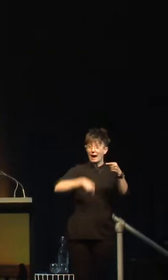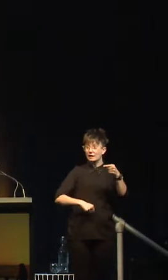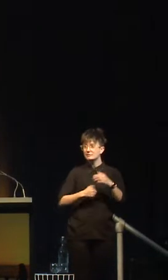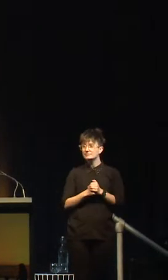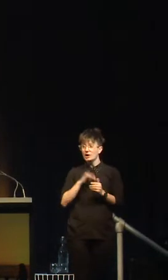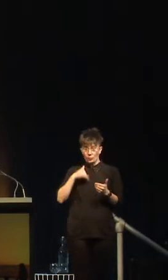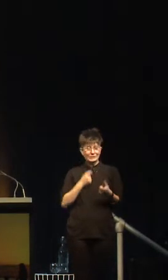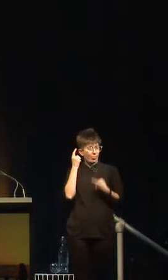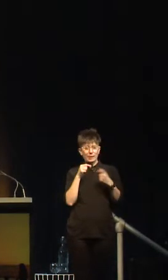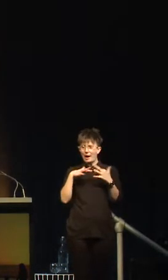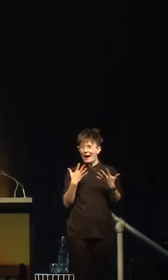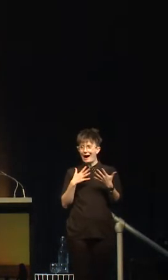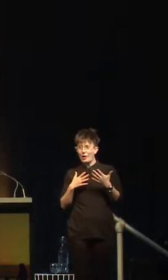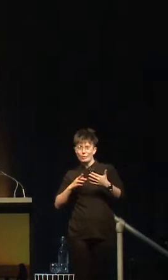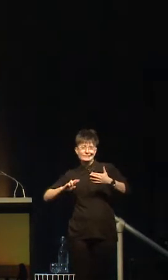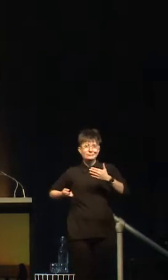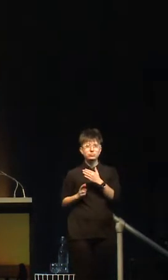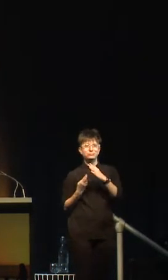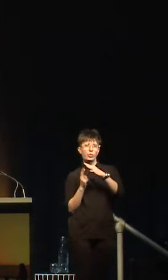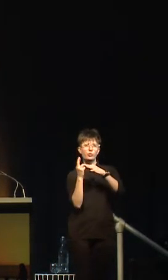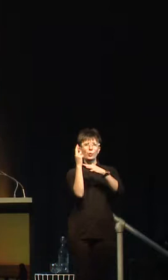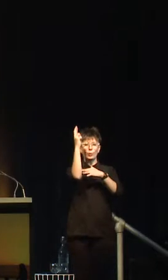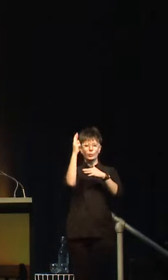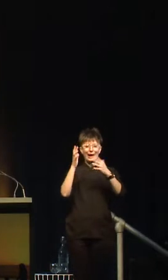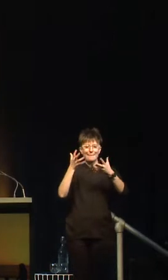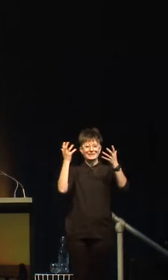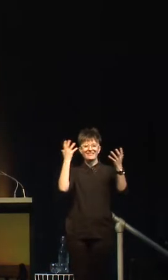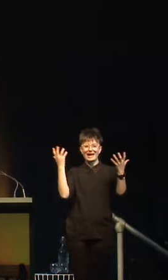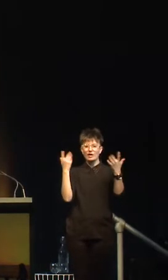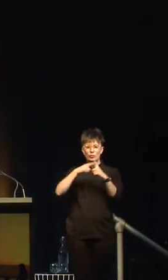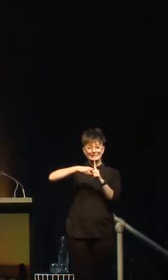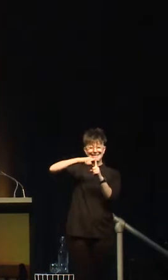through the atmosphere at temperatures roughly half the temperature of the Sun as it comes